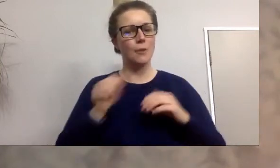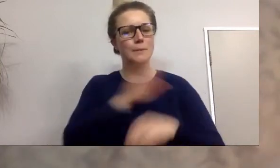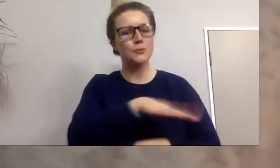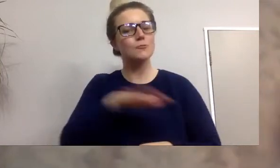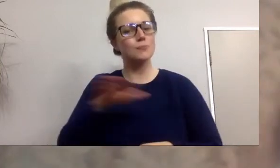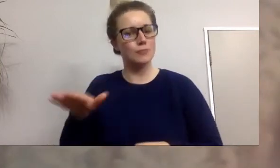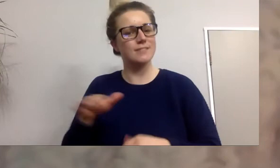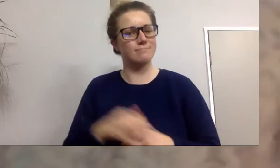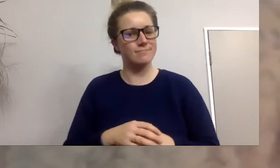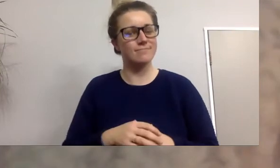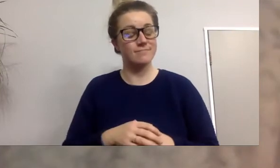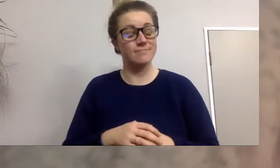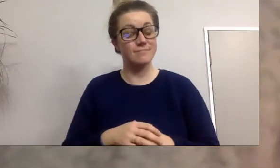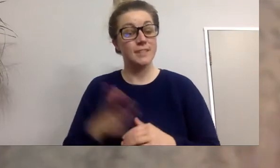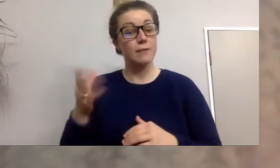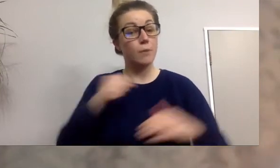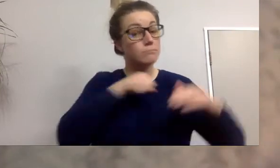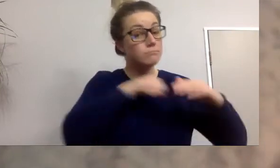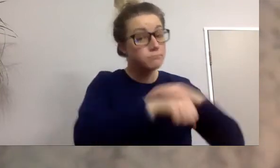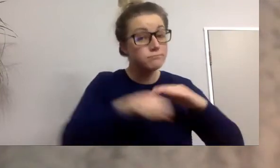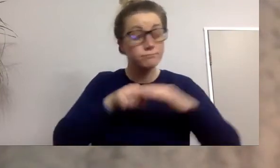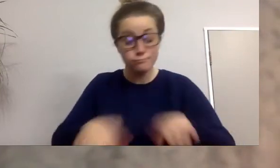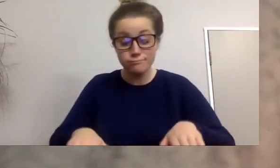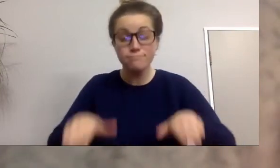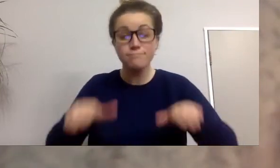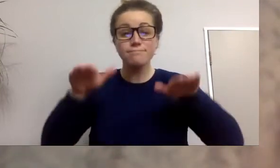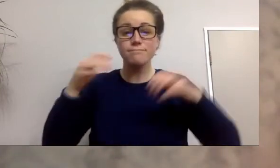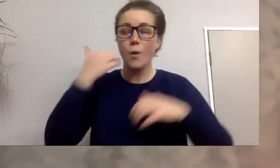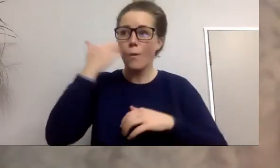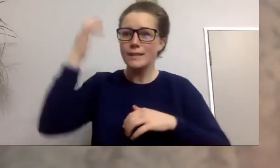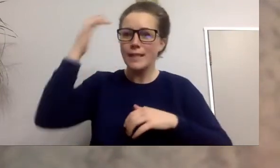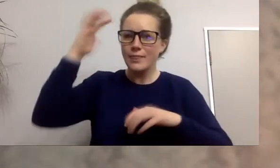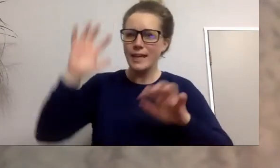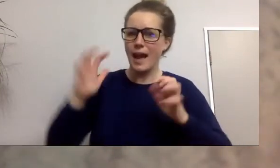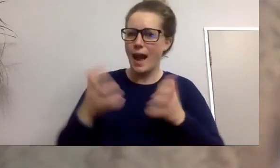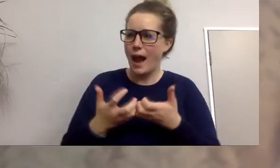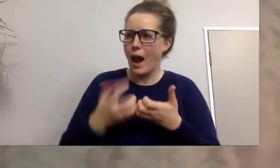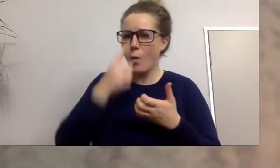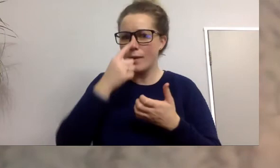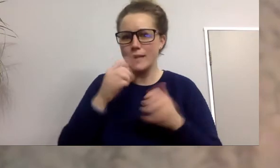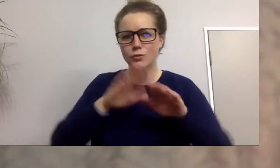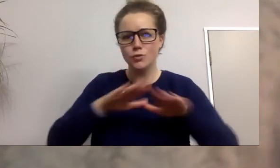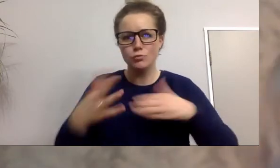since then I've been always thinking of ways to integrate my passion for the